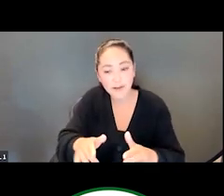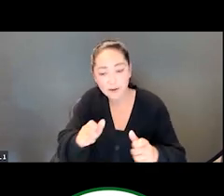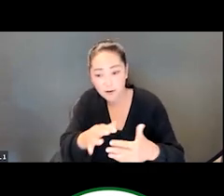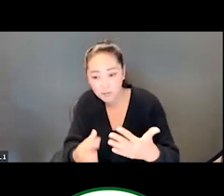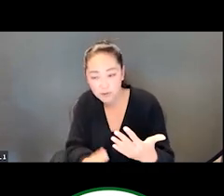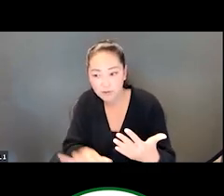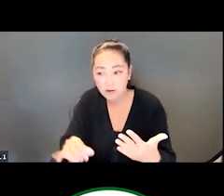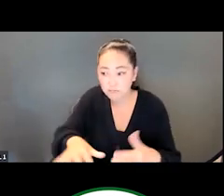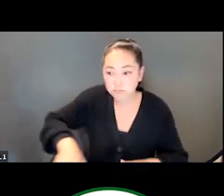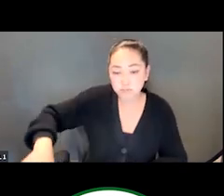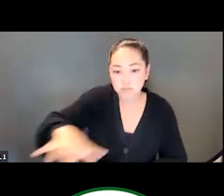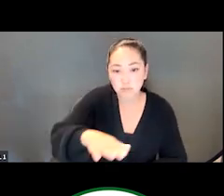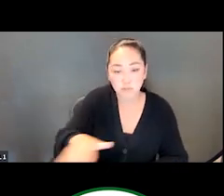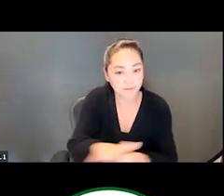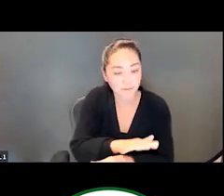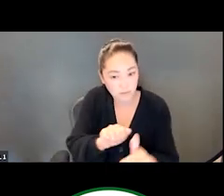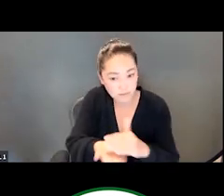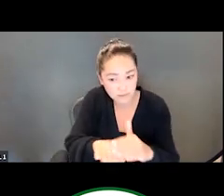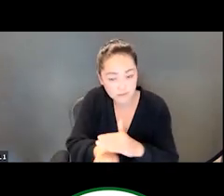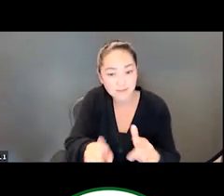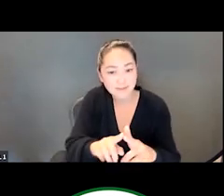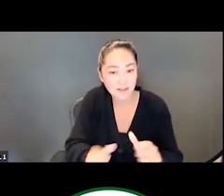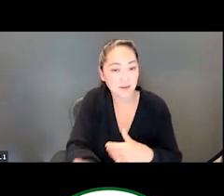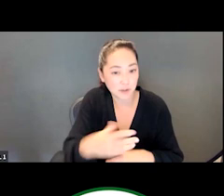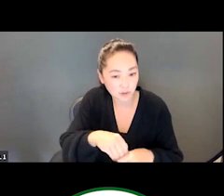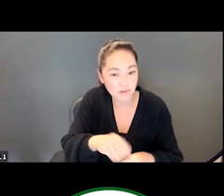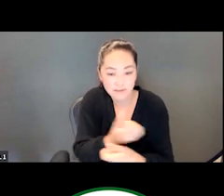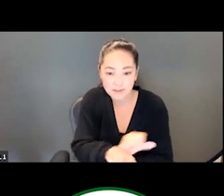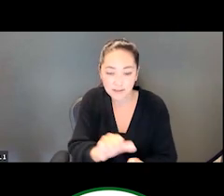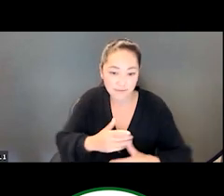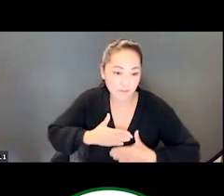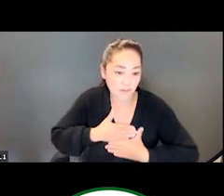Noah Papatsi was born and raised in a Kalawat Nunavut, Nunavut's capital.